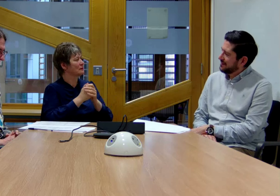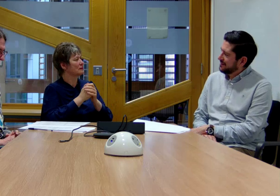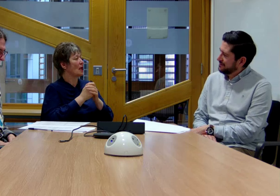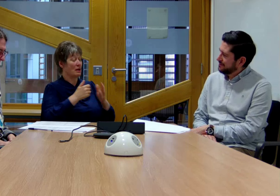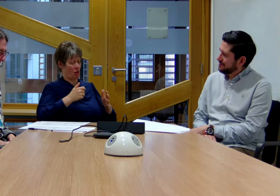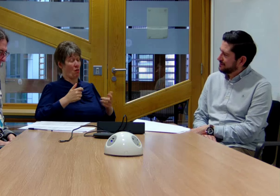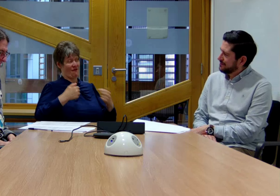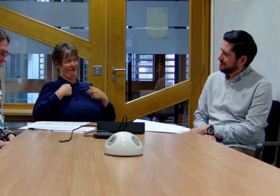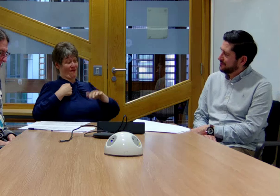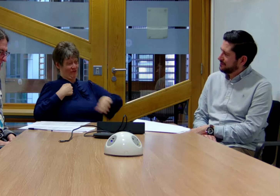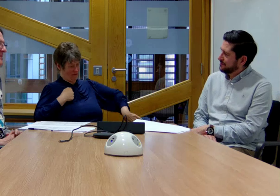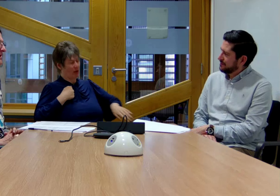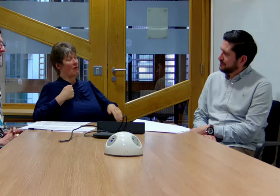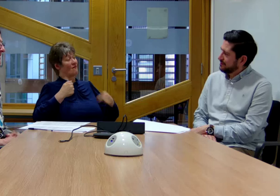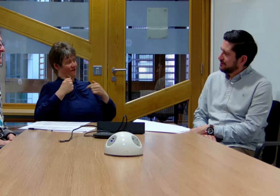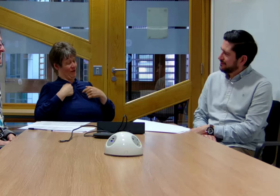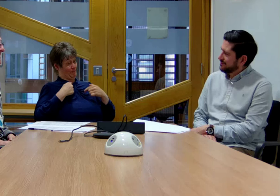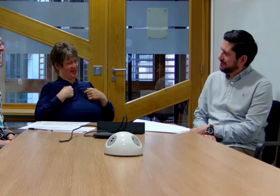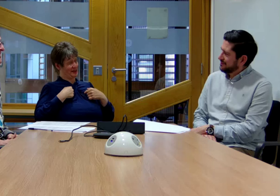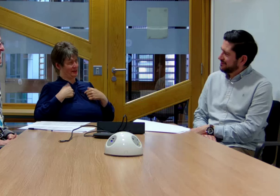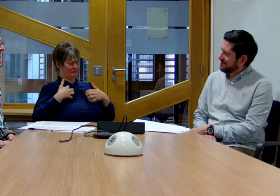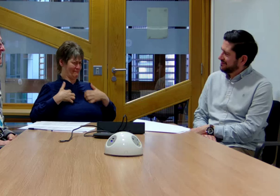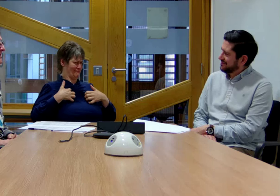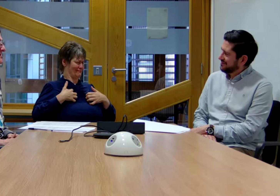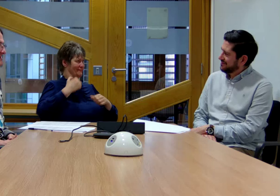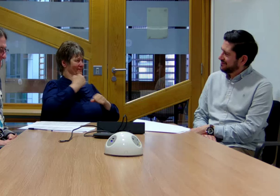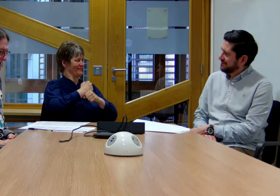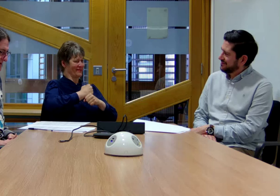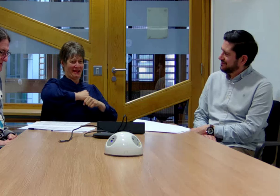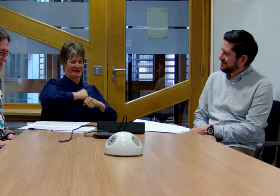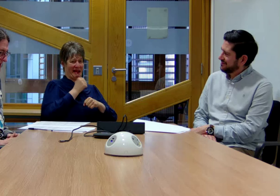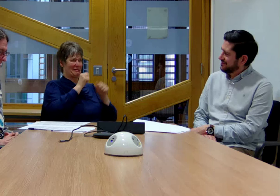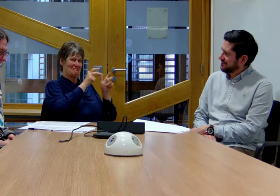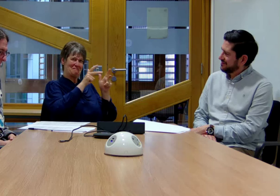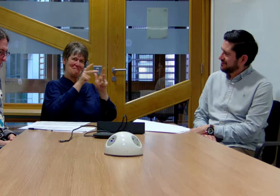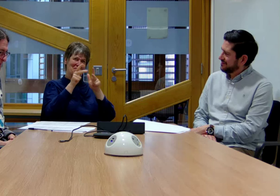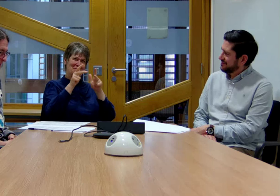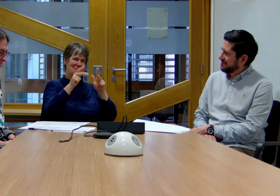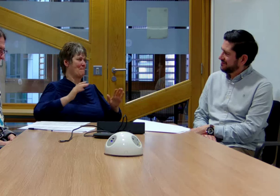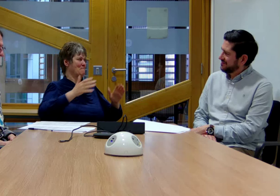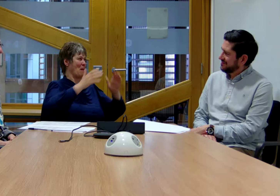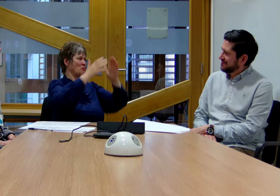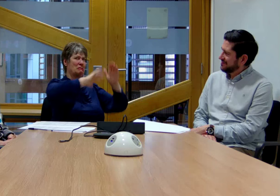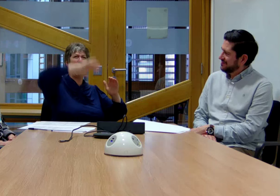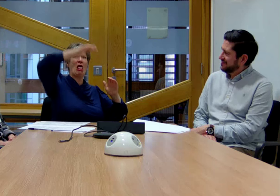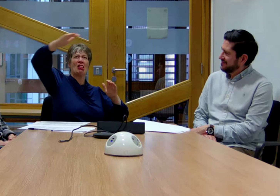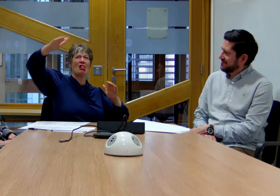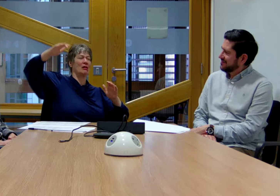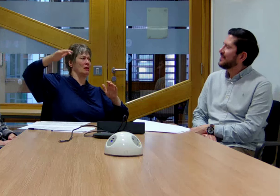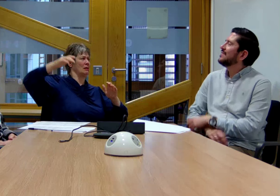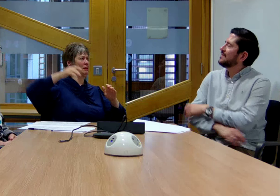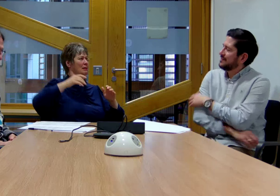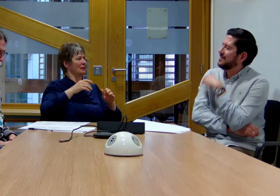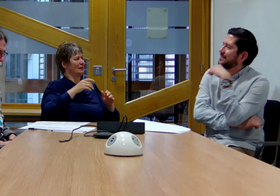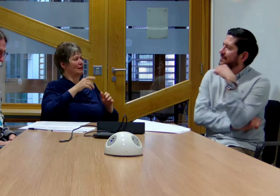Now what I find particularly interesting in Gaelic is all the different names for mountains